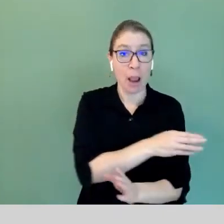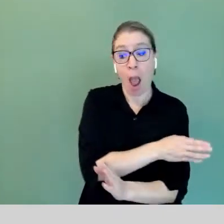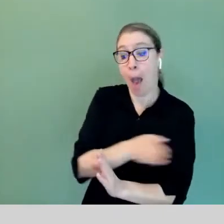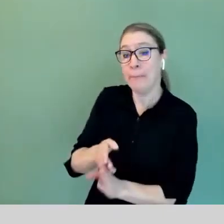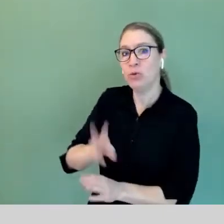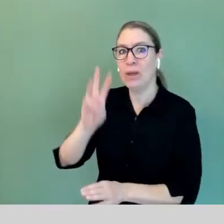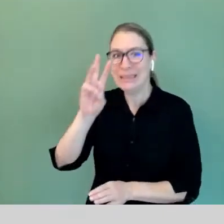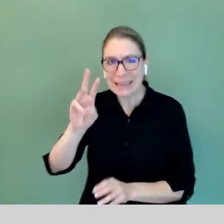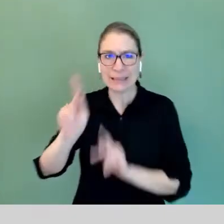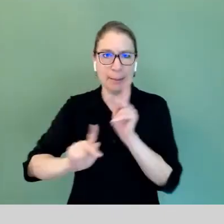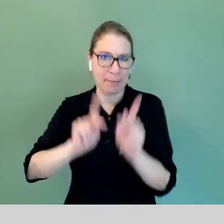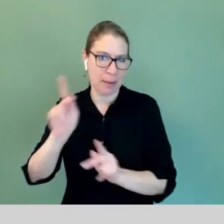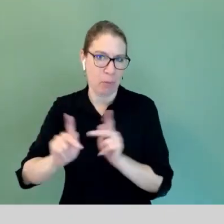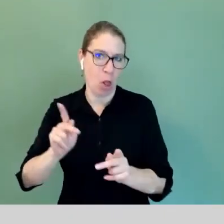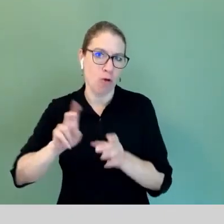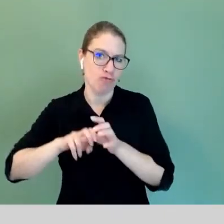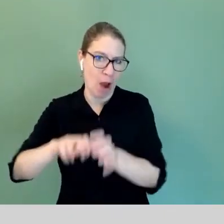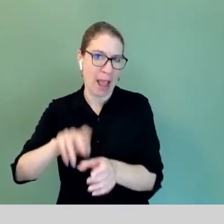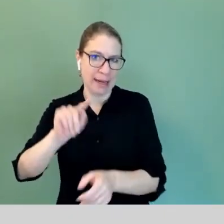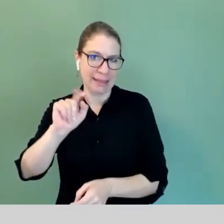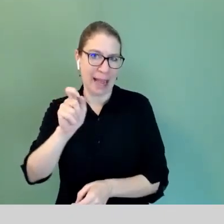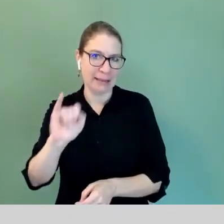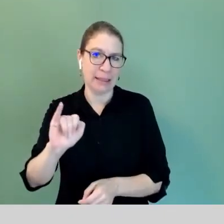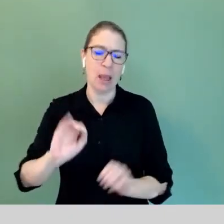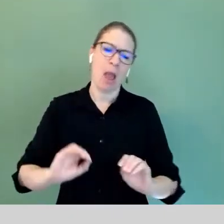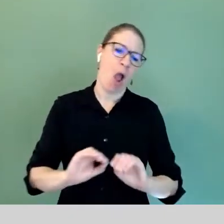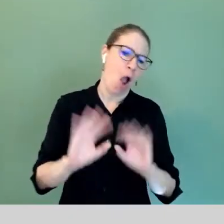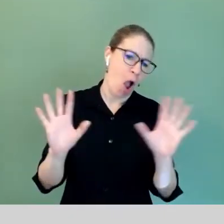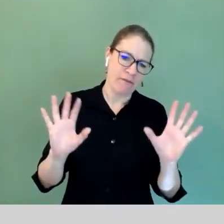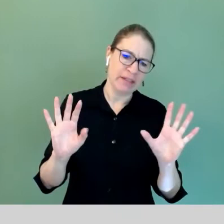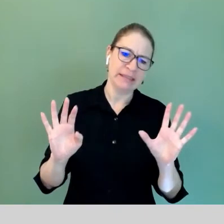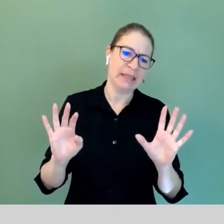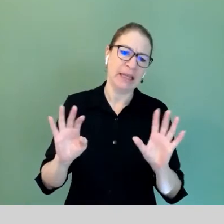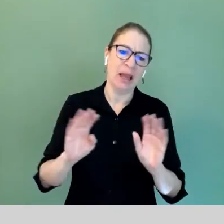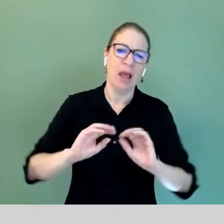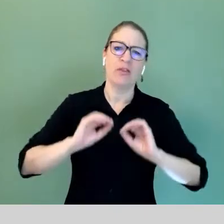And quite obviously there are no taxi rides documented